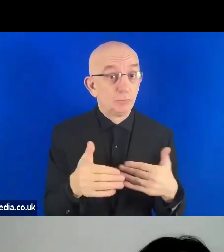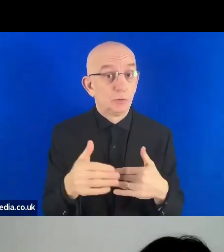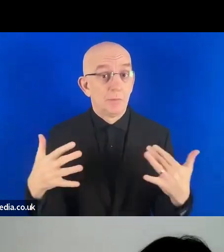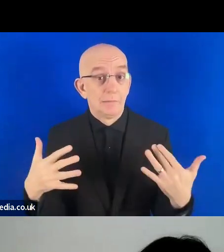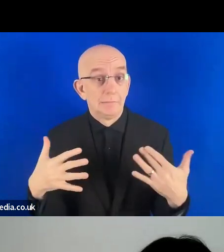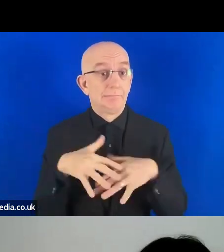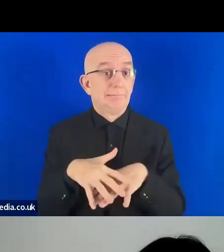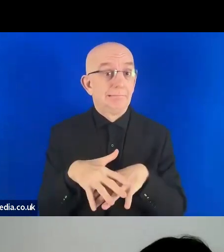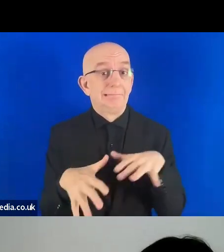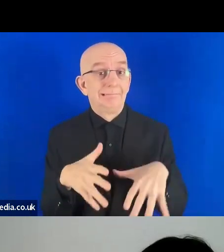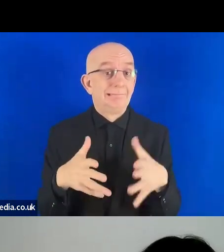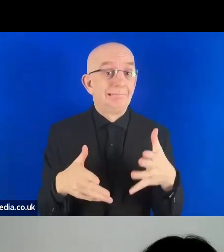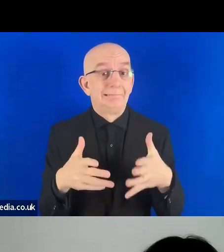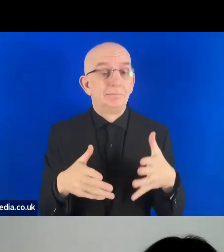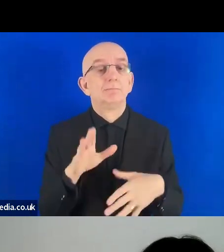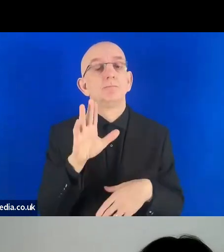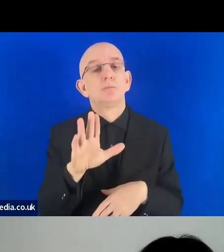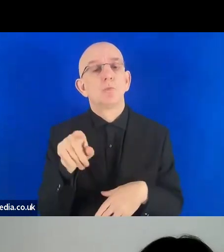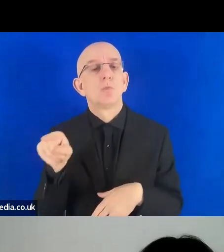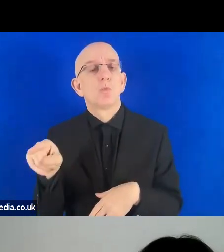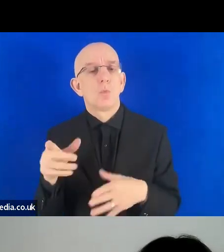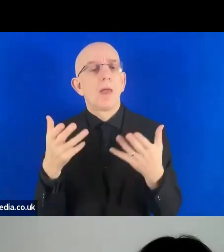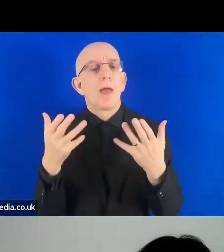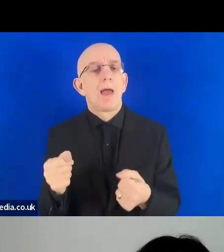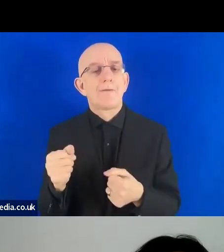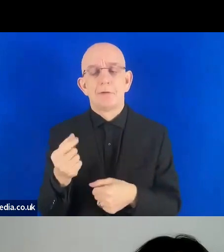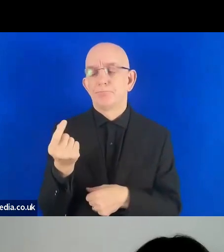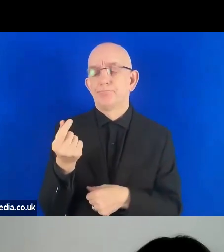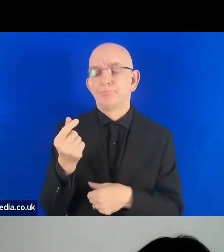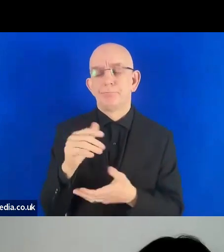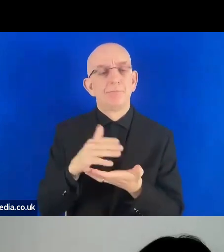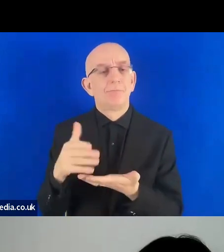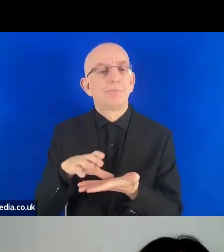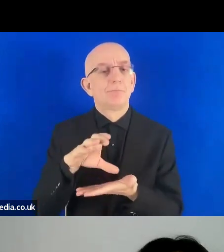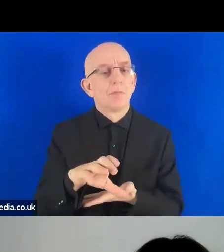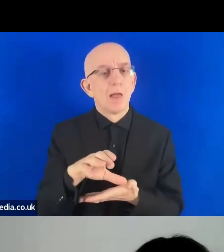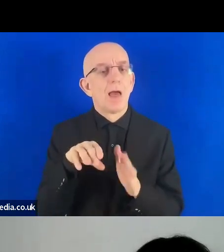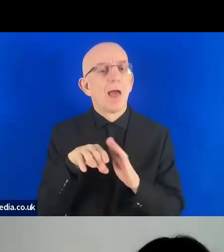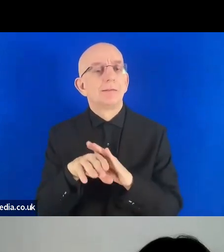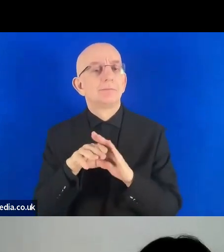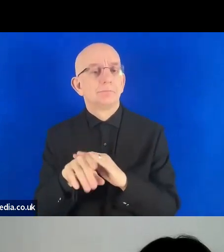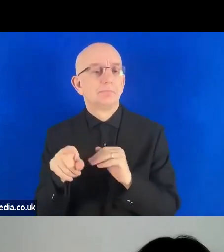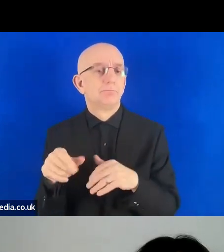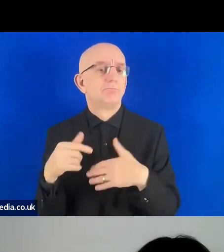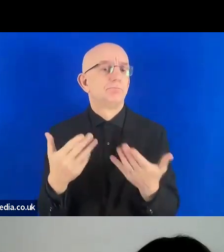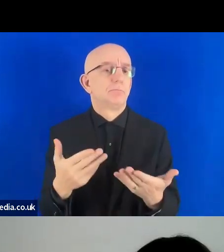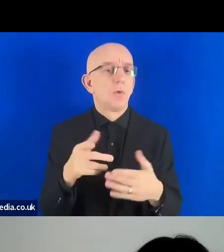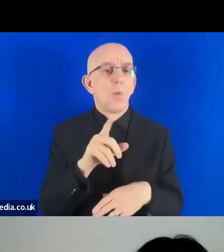And, we have some funny stories, so I'm sure there will be some fun stories in the con in the conference about room sharing.